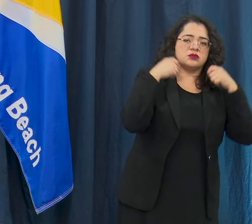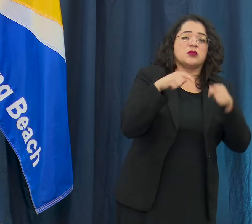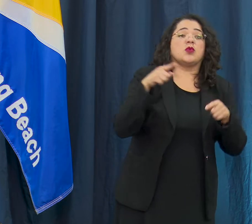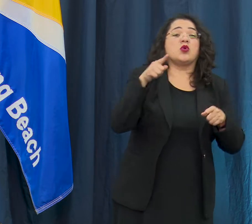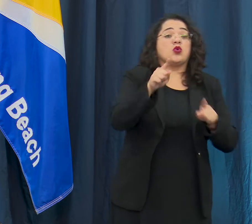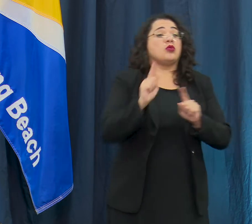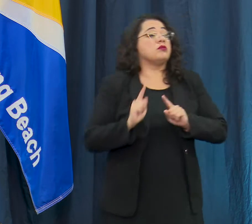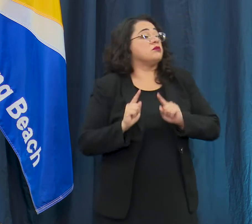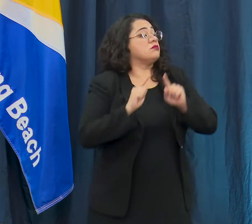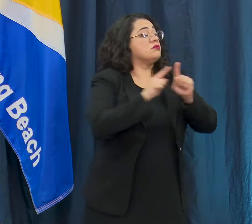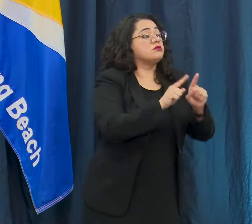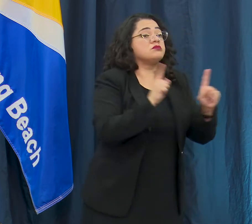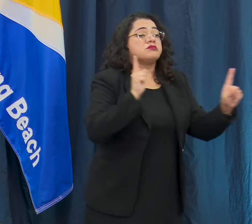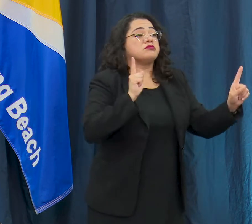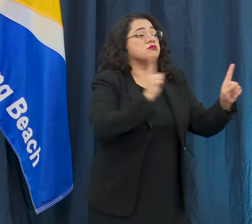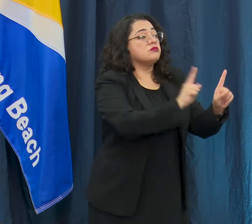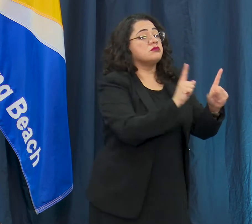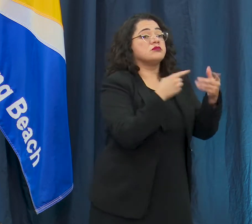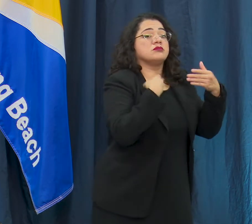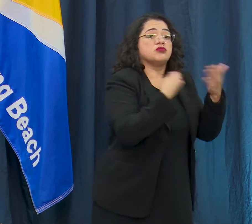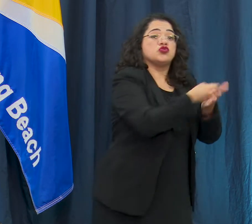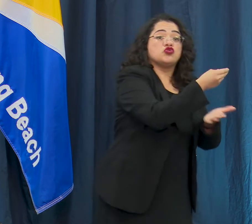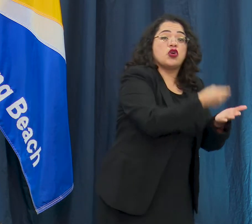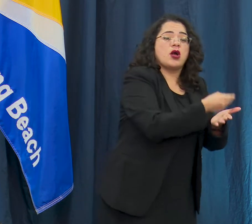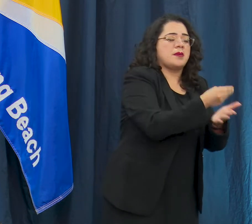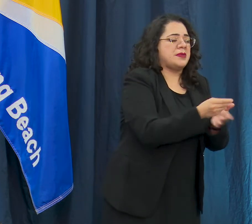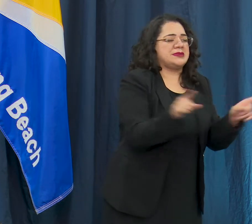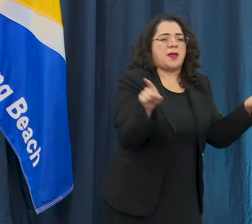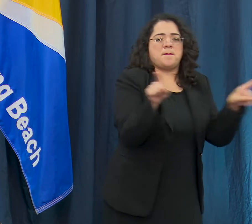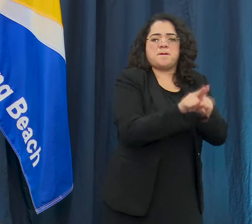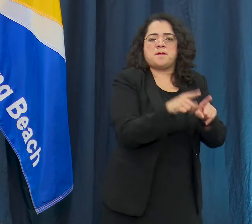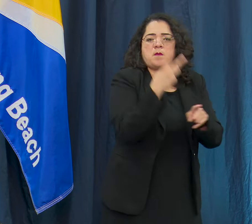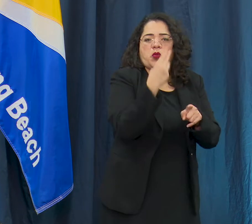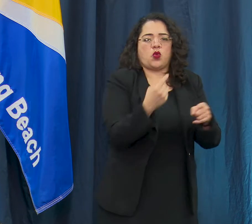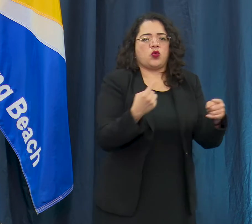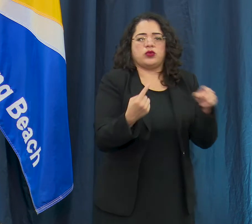coming by to a location, please have a face covering especially if